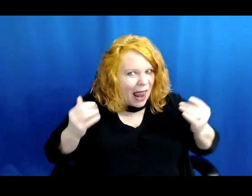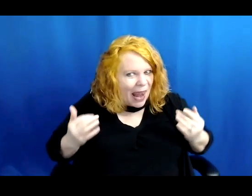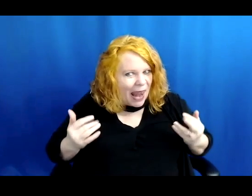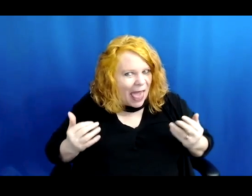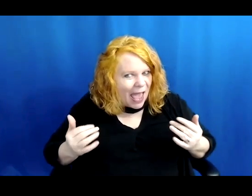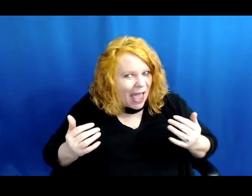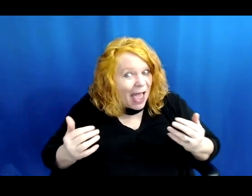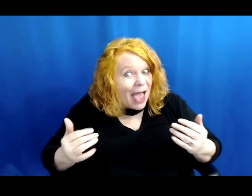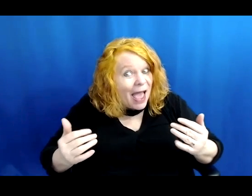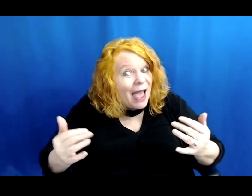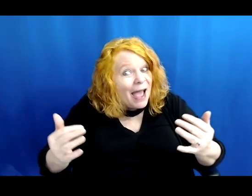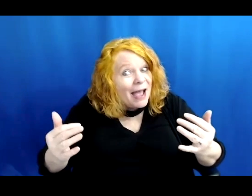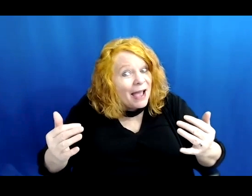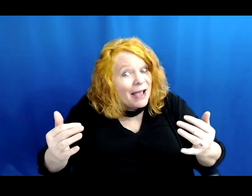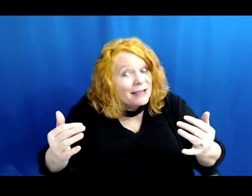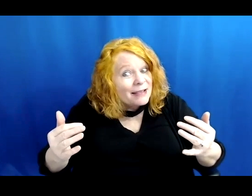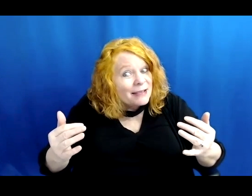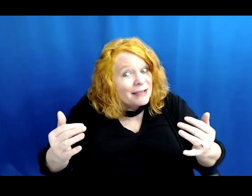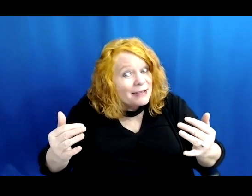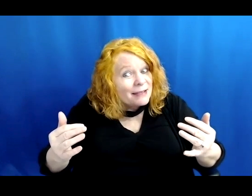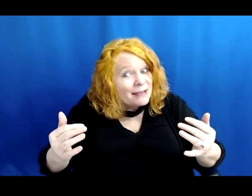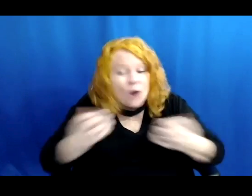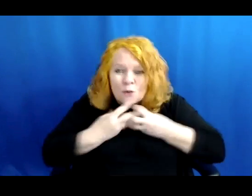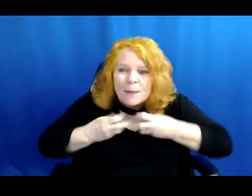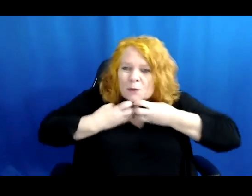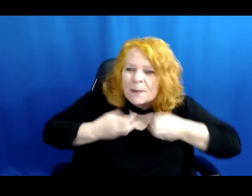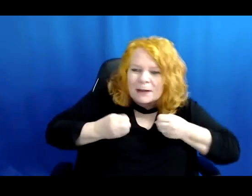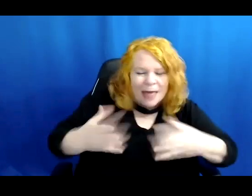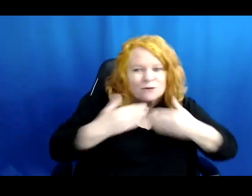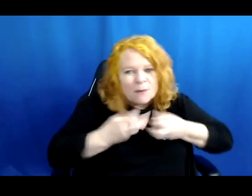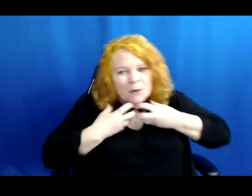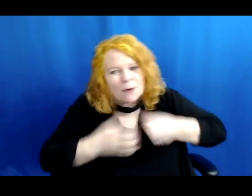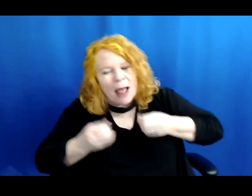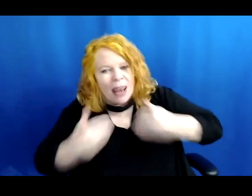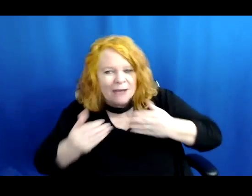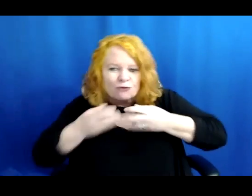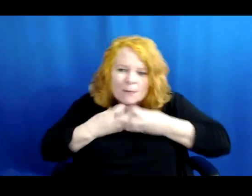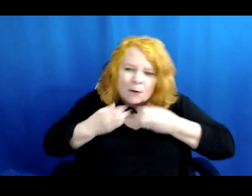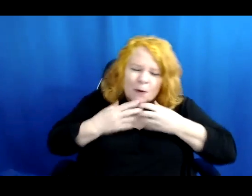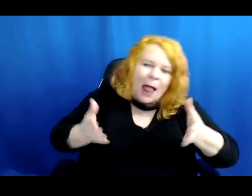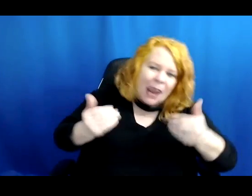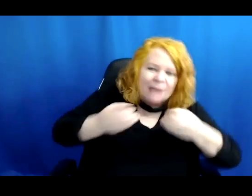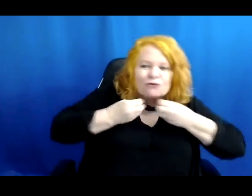Let's Ribbit Ribbit. Let’s Ribbit Ribbit. Let’s Ribbit Ribbit. Let’s Ribbit Ribbit.